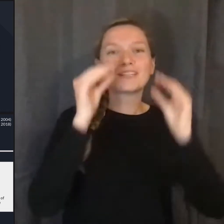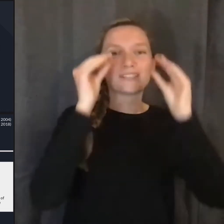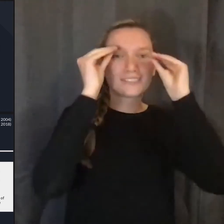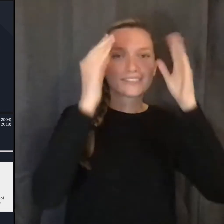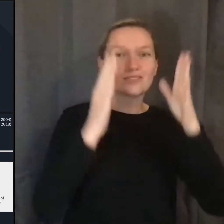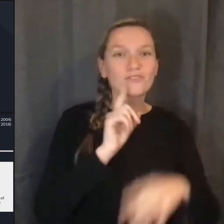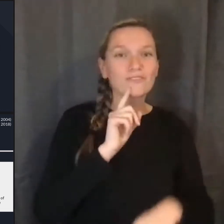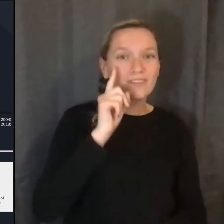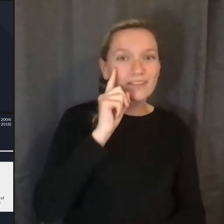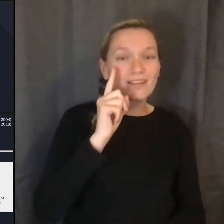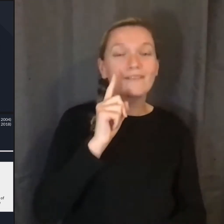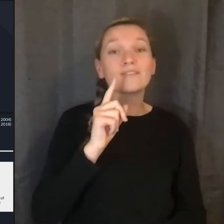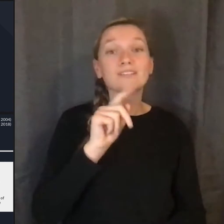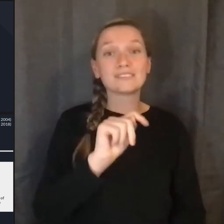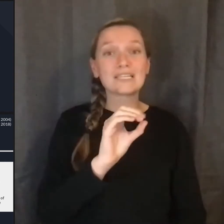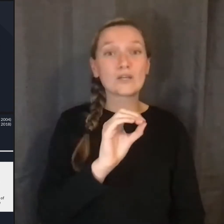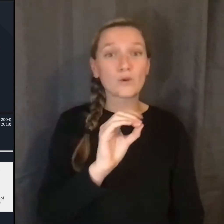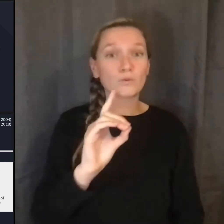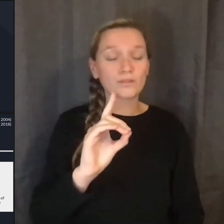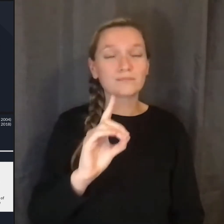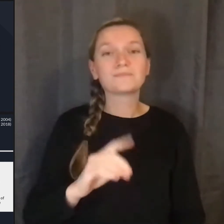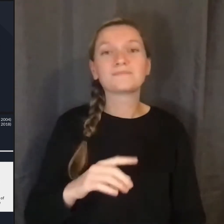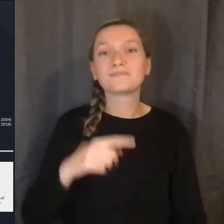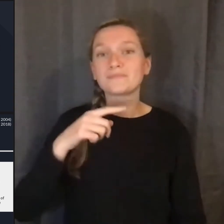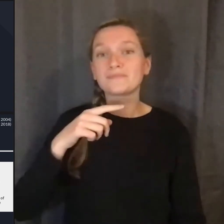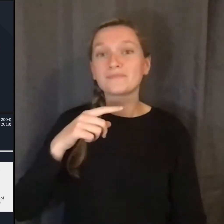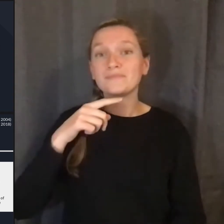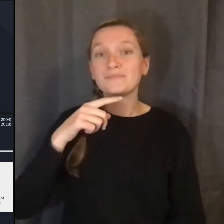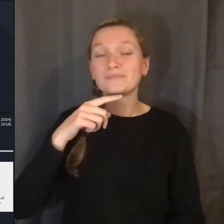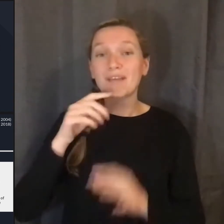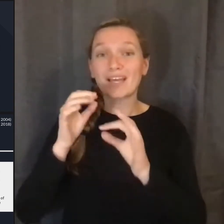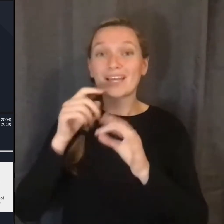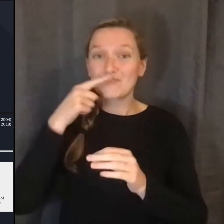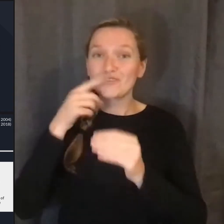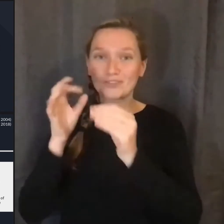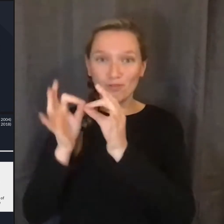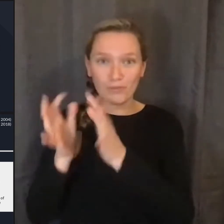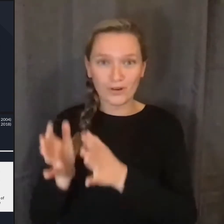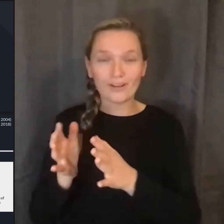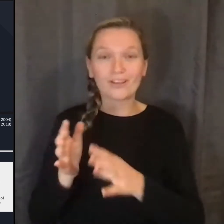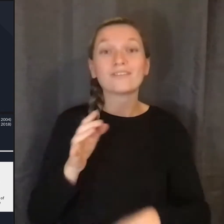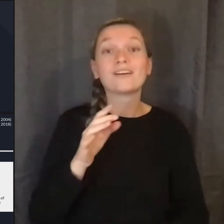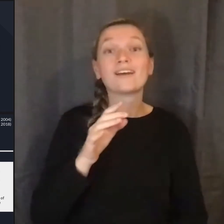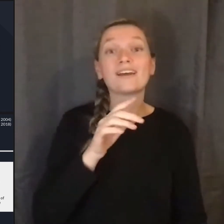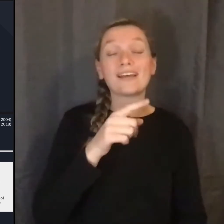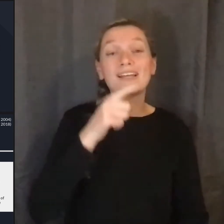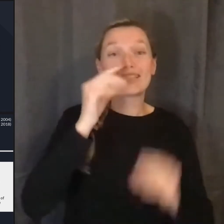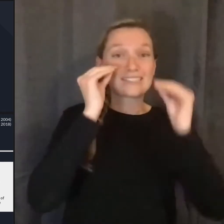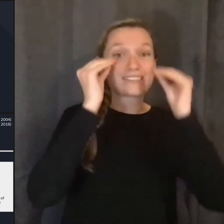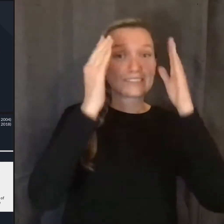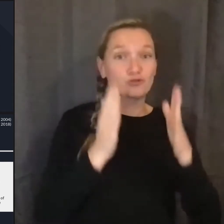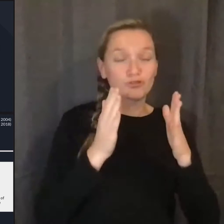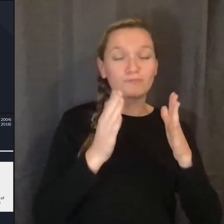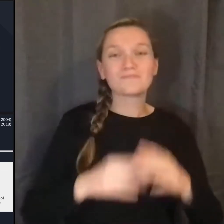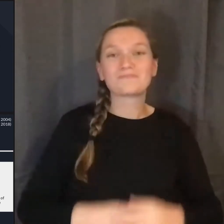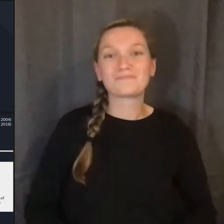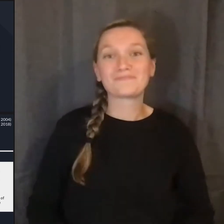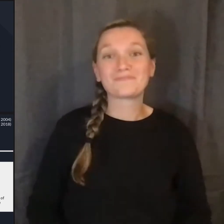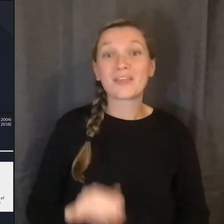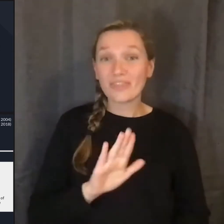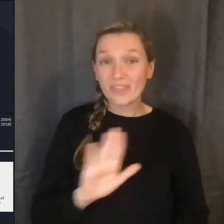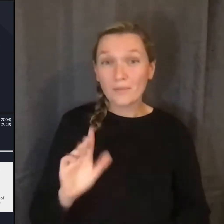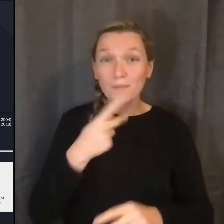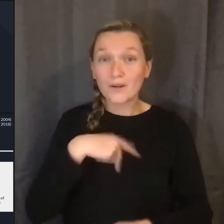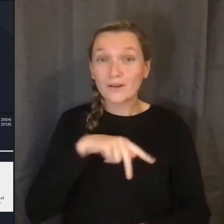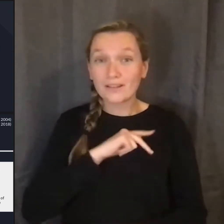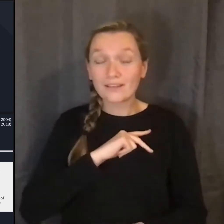this includes the teacher of the deaf or tod, hearing interpreters and teachers. I'm focusing